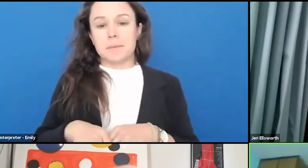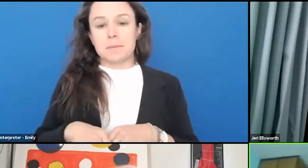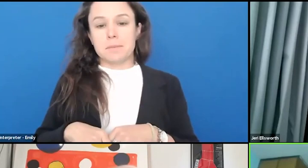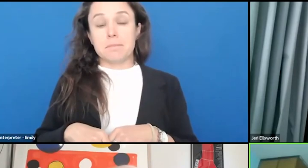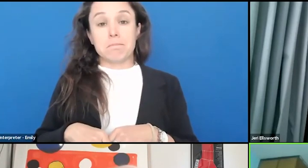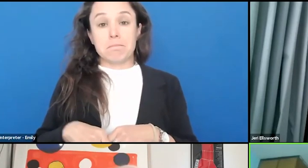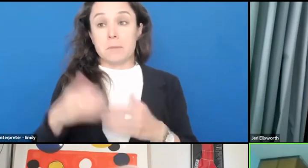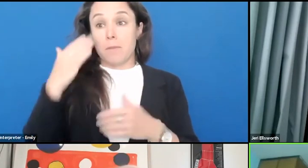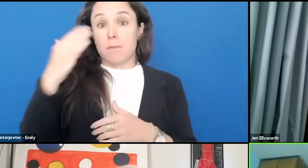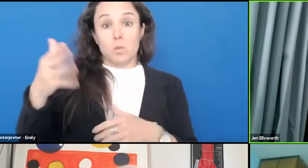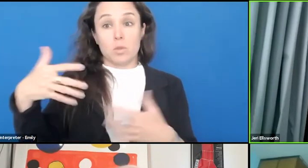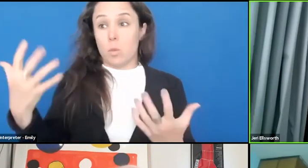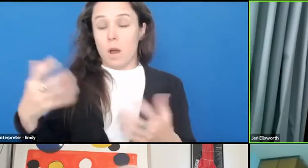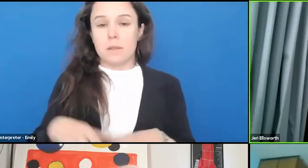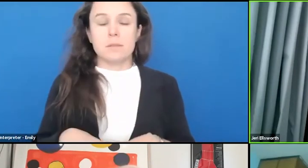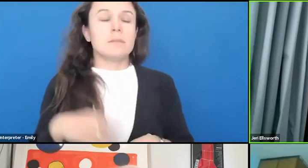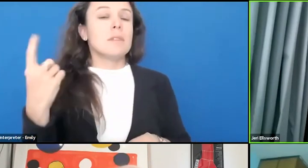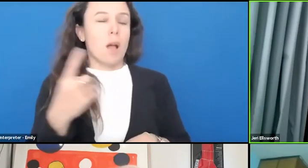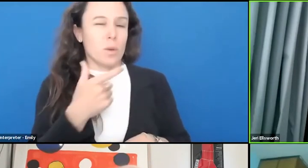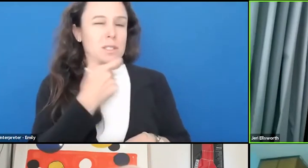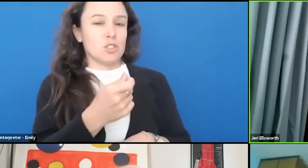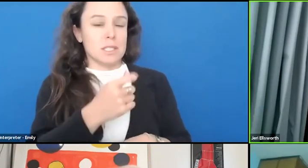It's always an interesting design challenge right,